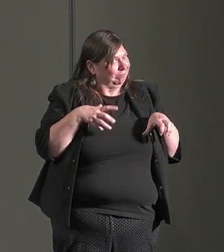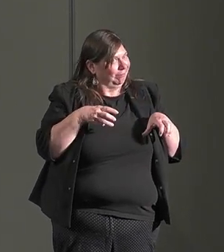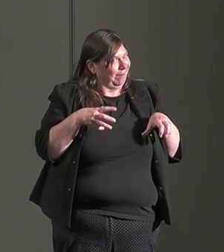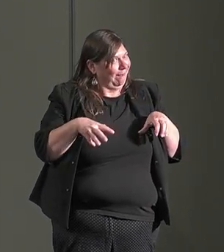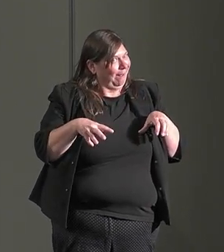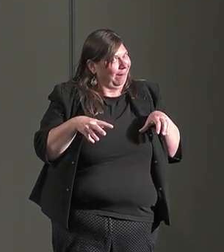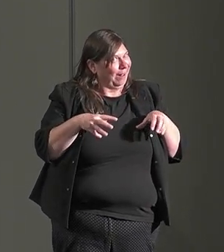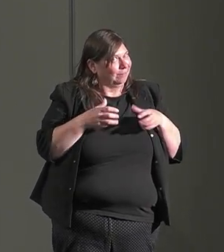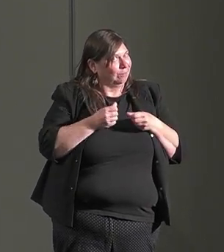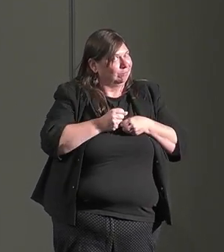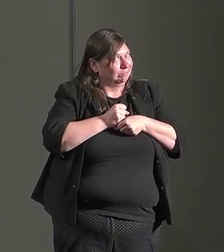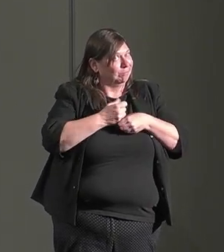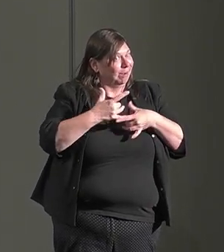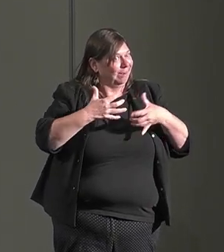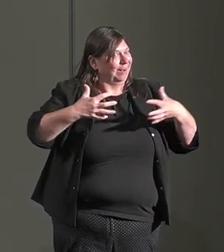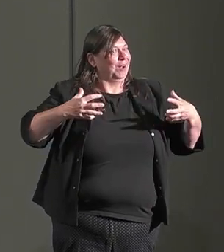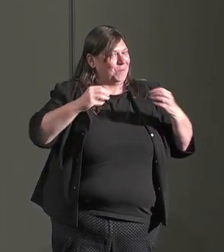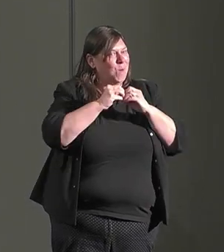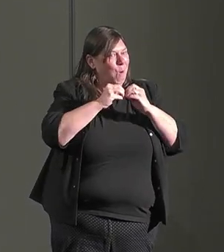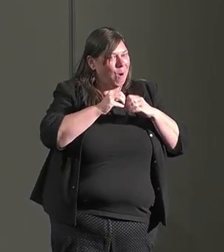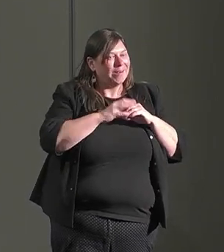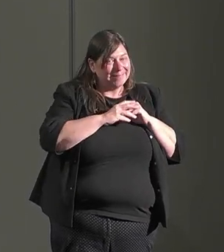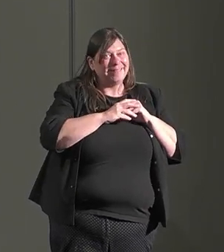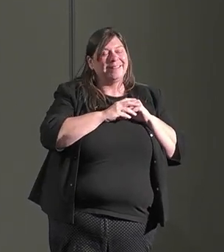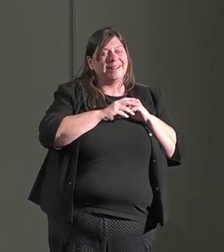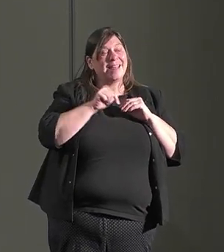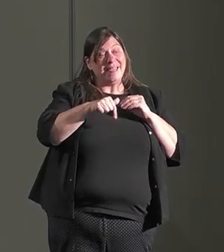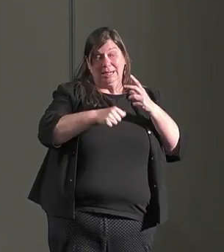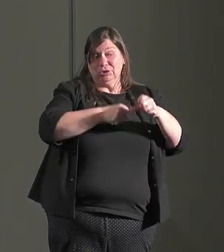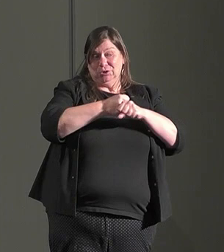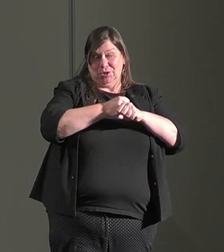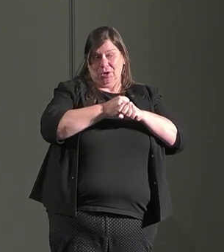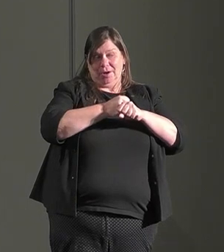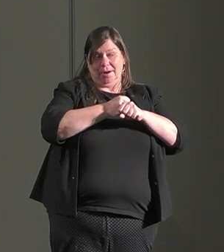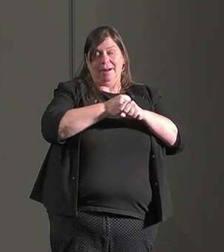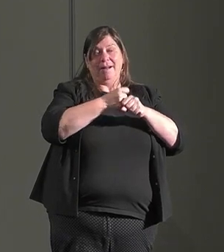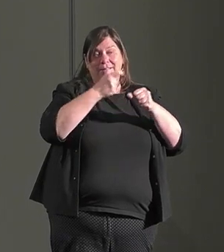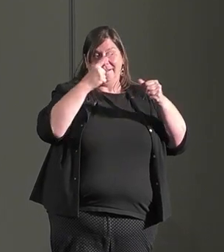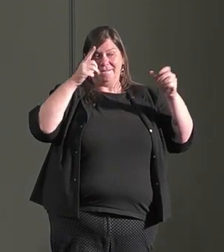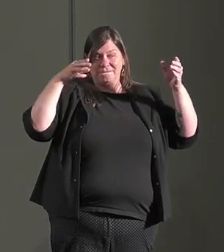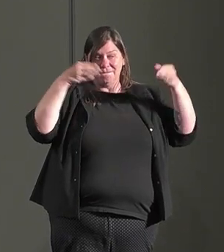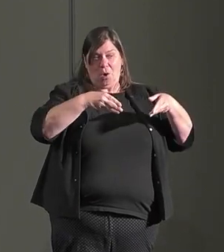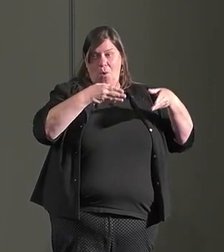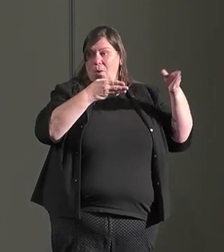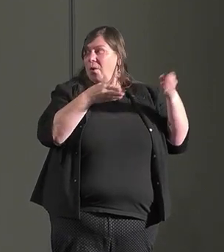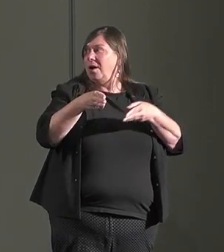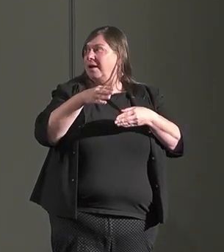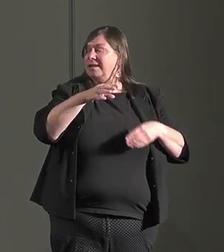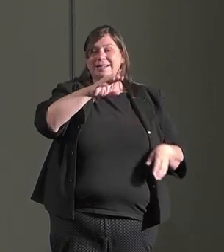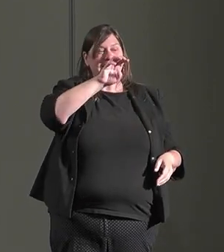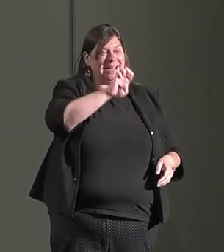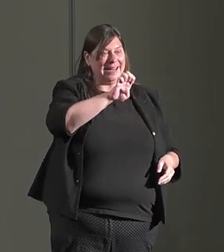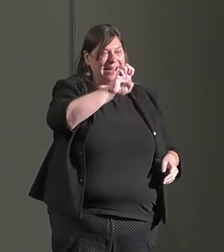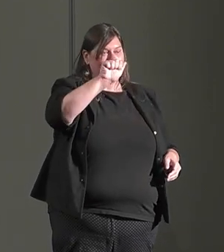of it. We will this year do big focus on the EAA. That is what Rick will talk